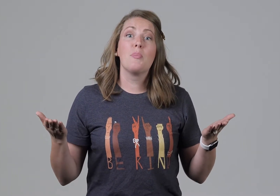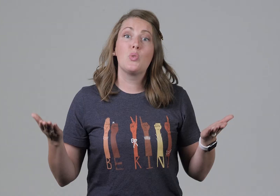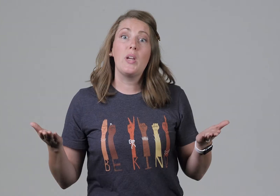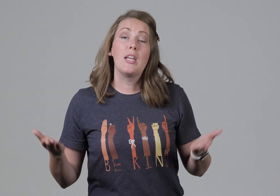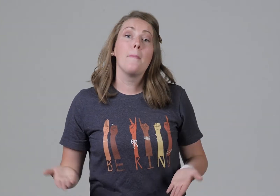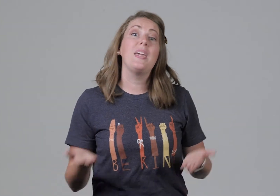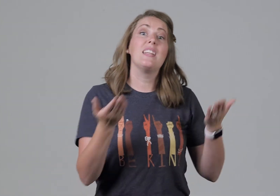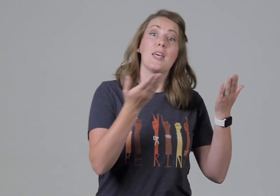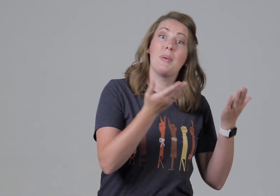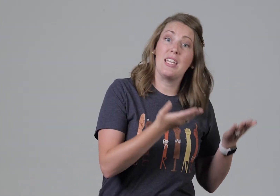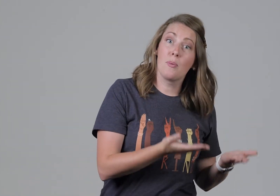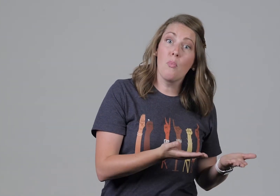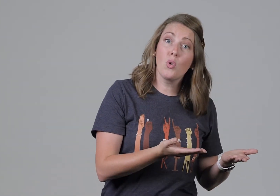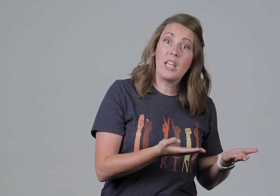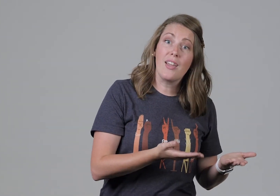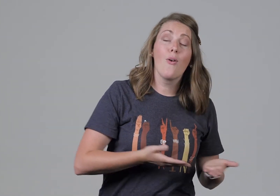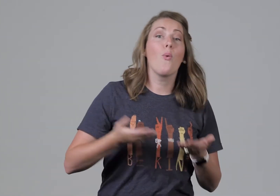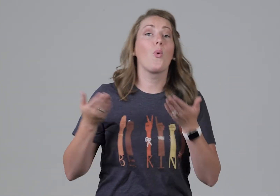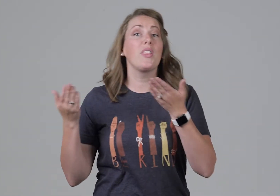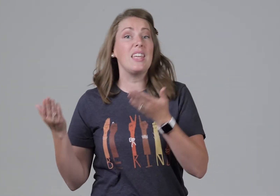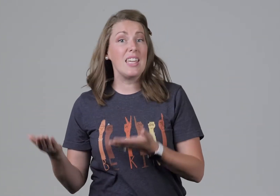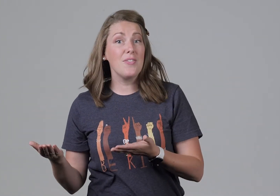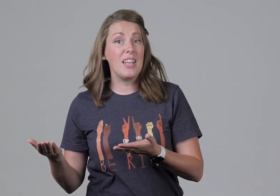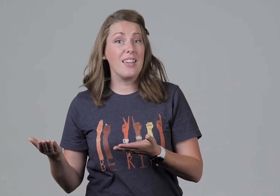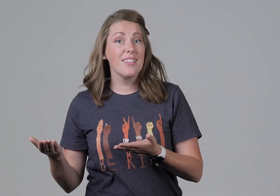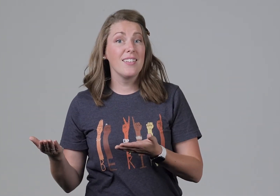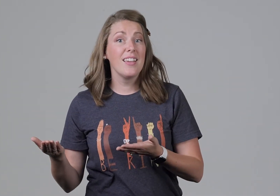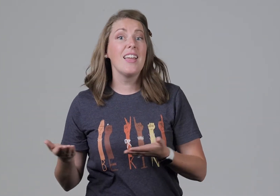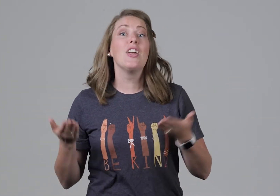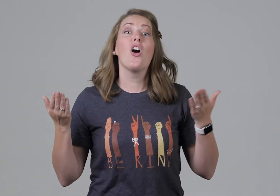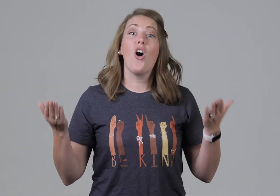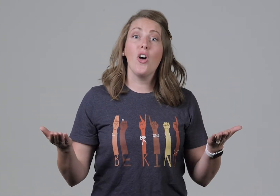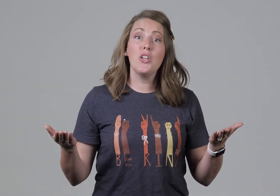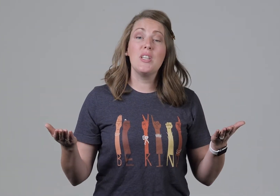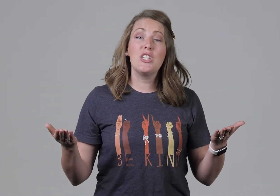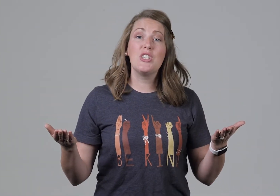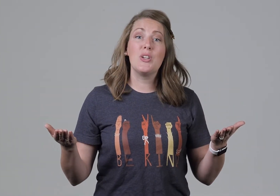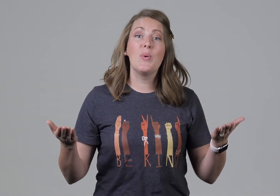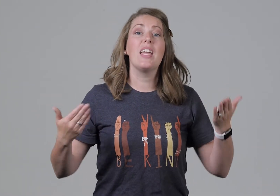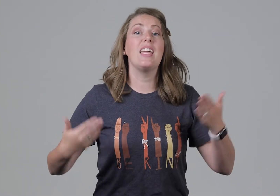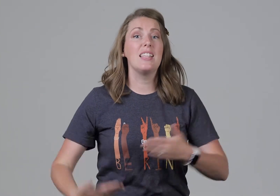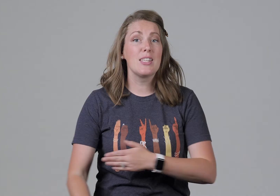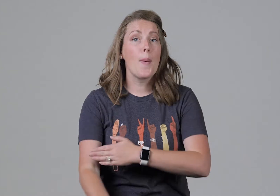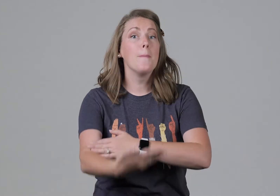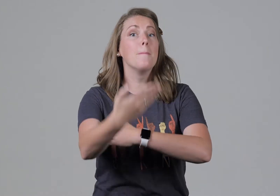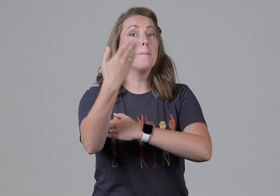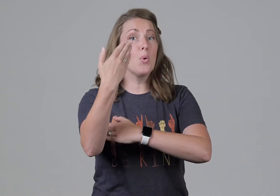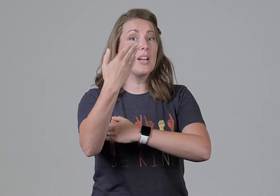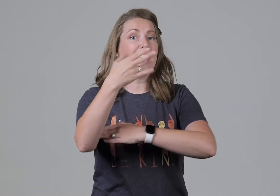between meeting somebody in the morning or the evening, all you need to do is morning